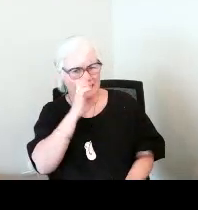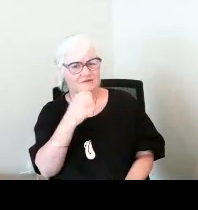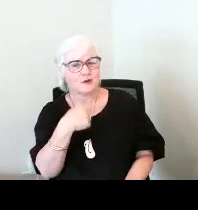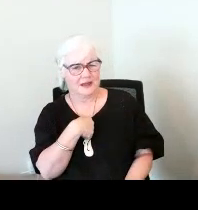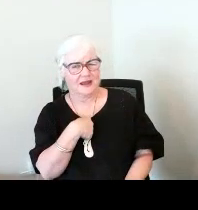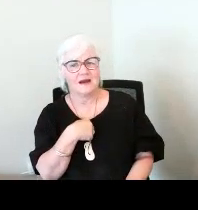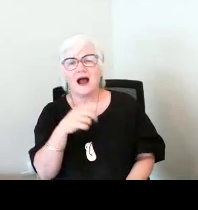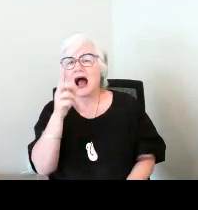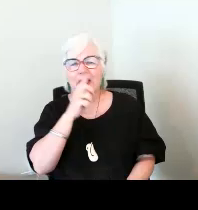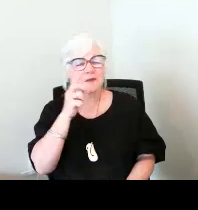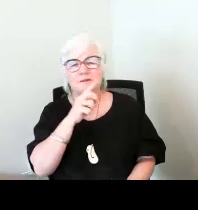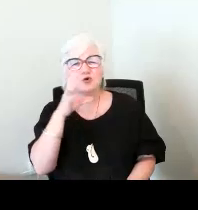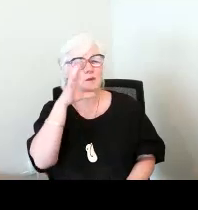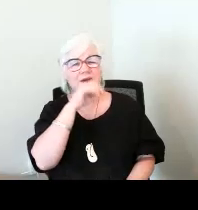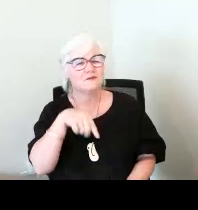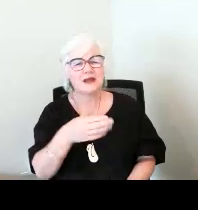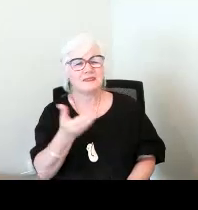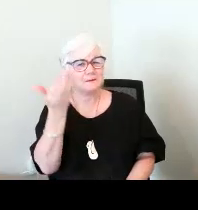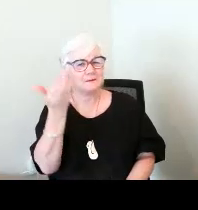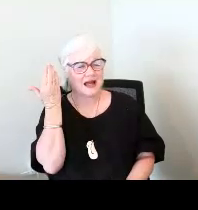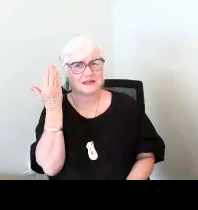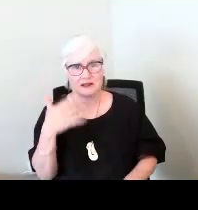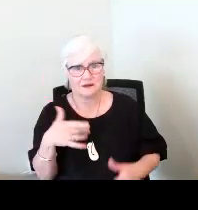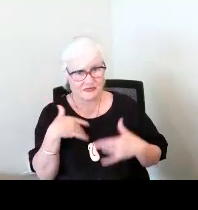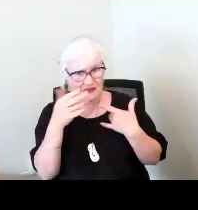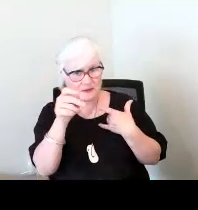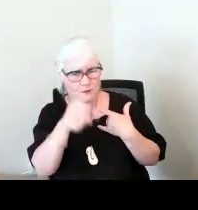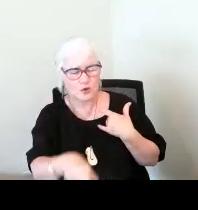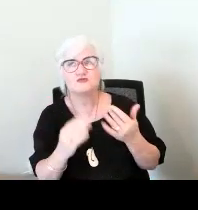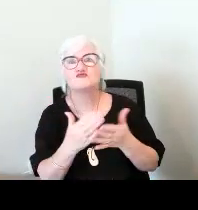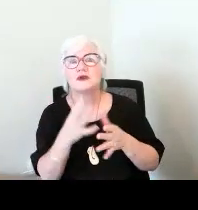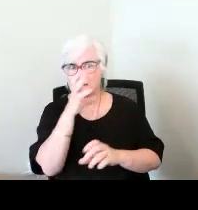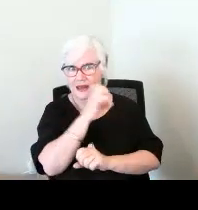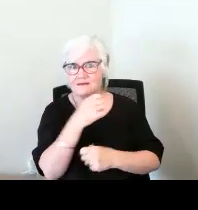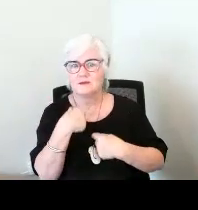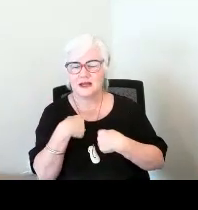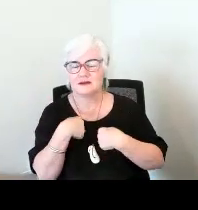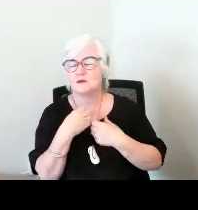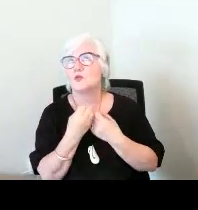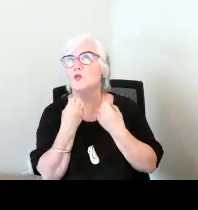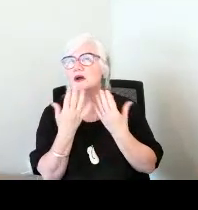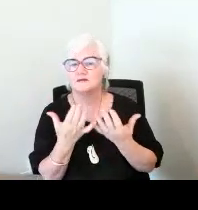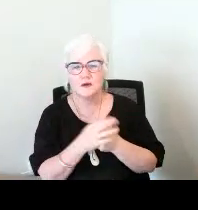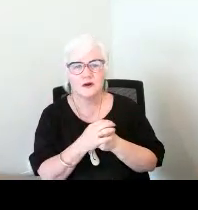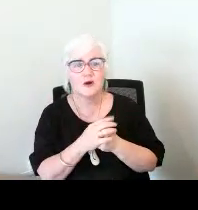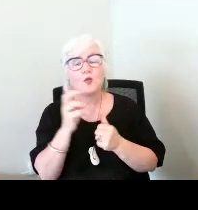have not in the past has been everything to me. One other person that we all know and that